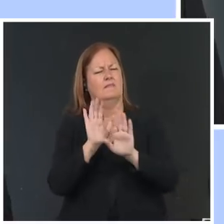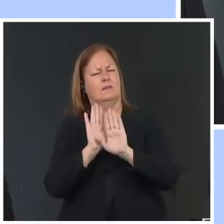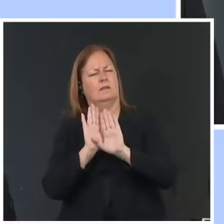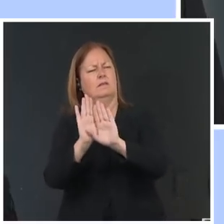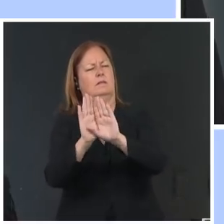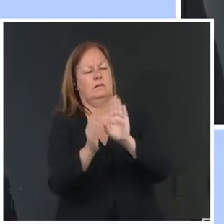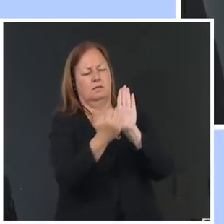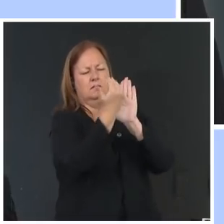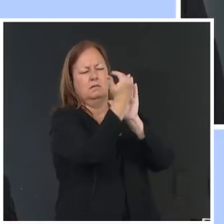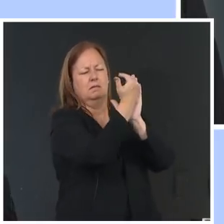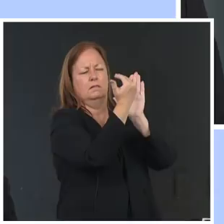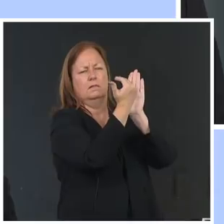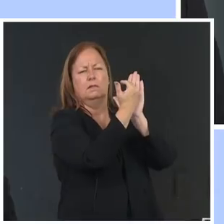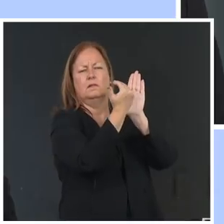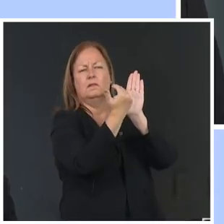languages,